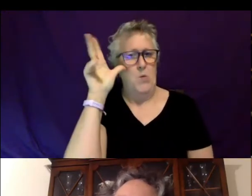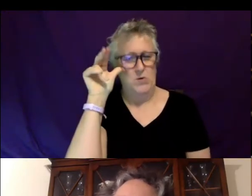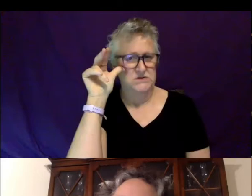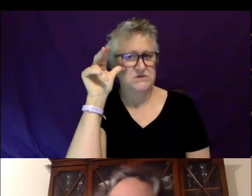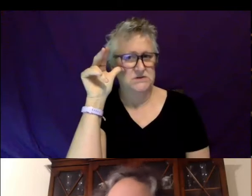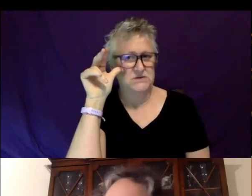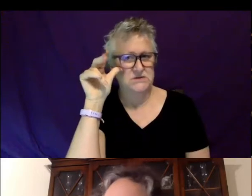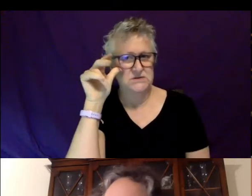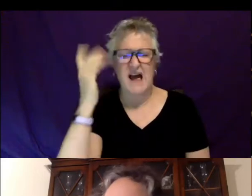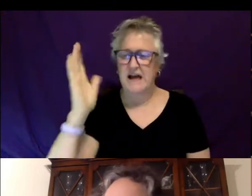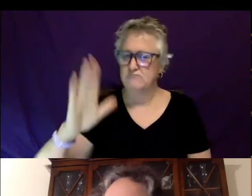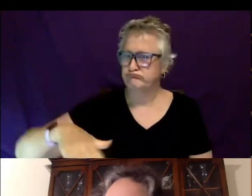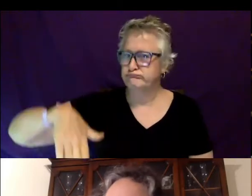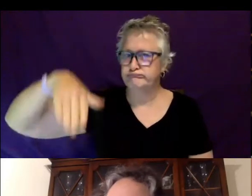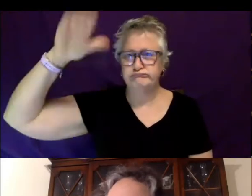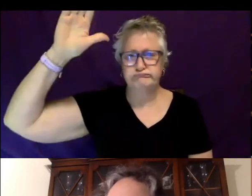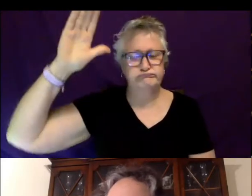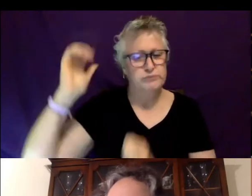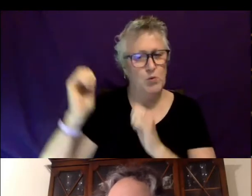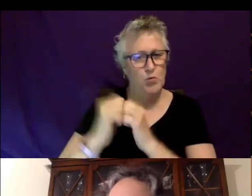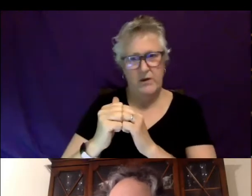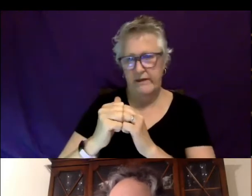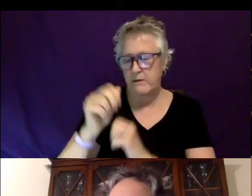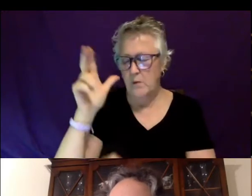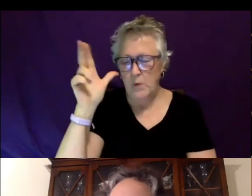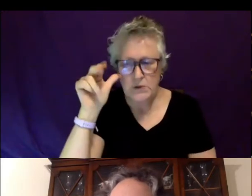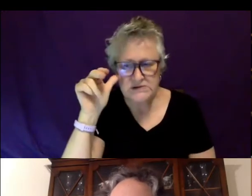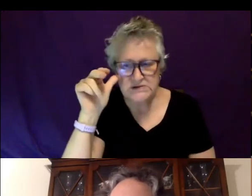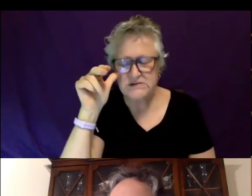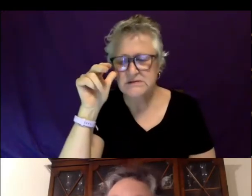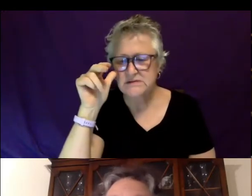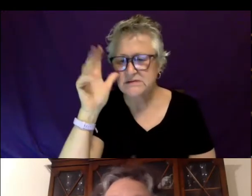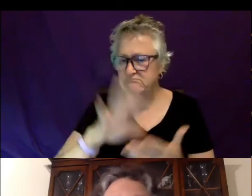I was younger, and I learned to ride when I was younger, and I've just always